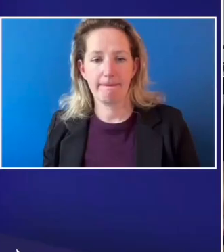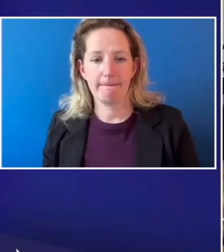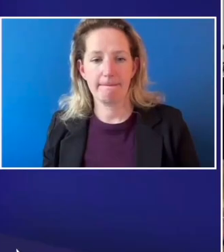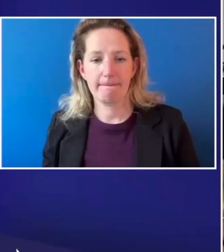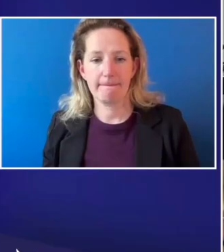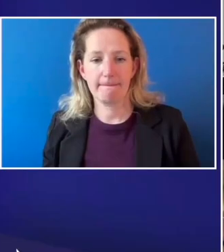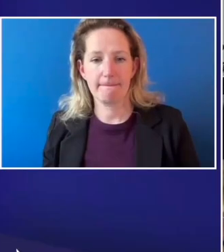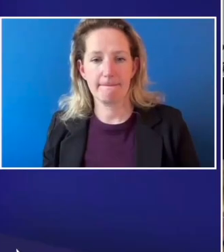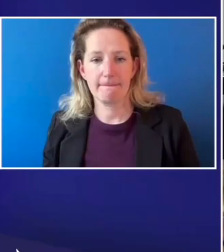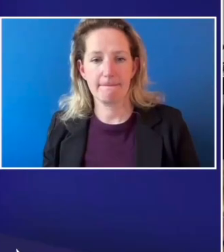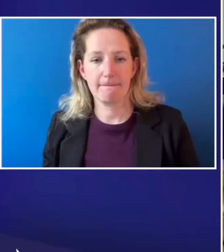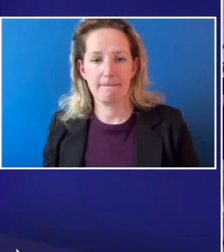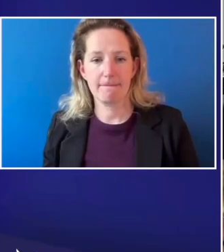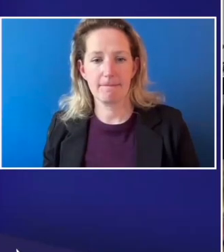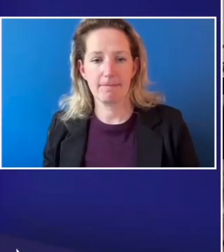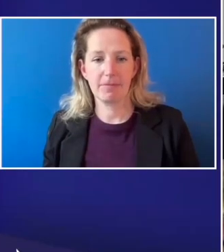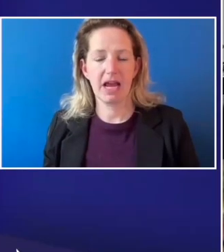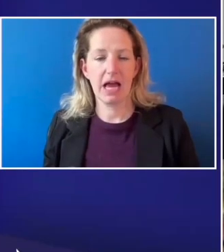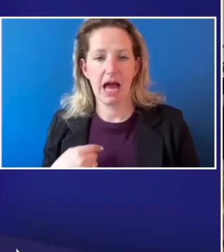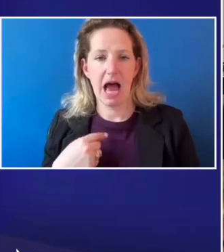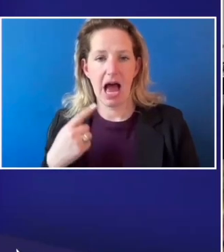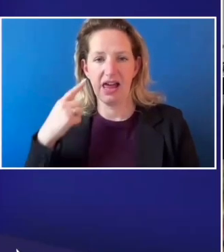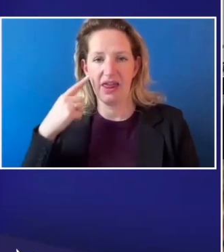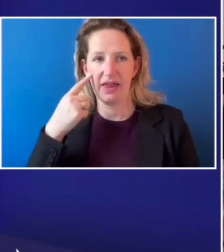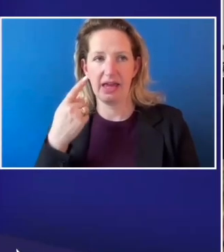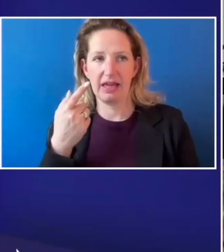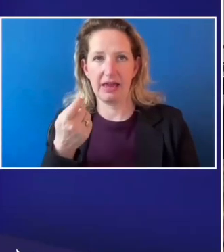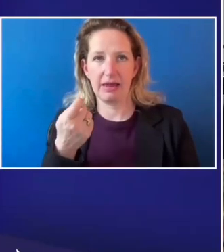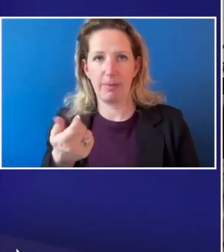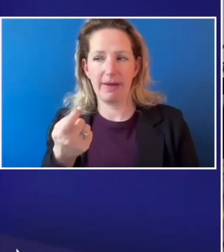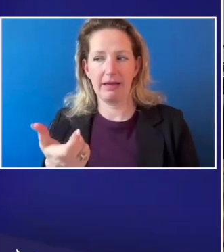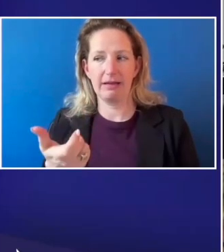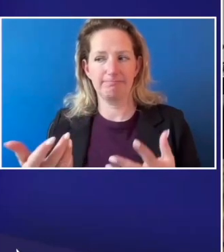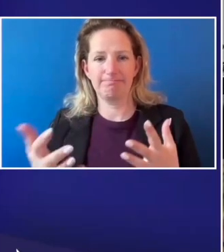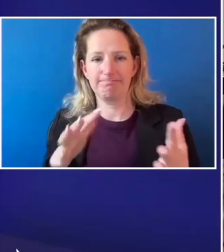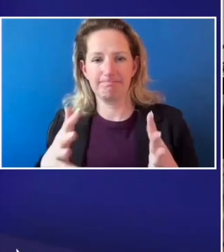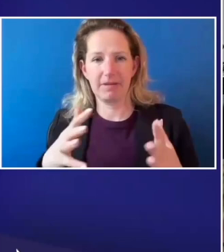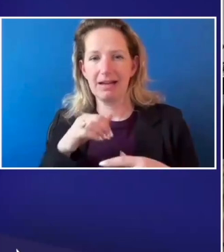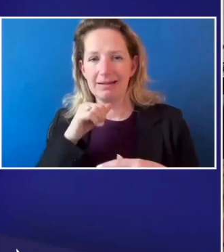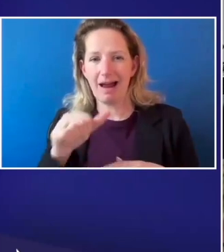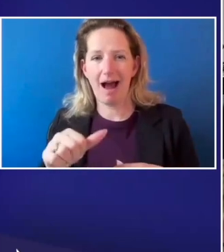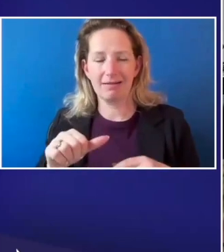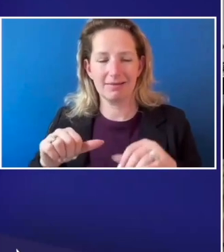So I think there's just a little bit of a consistency issues because it says lines of commerce in one place, but then you brought,